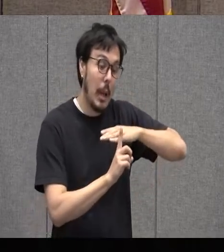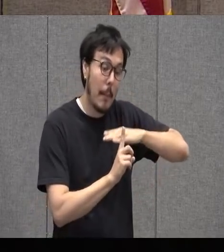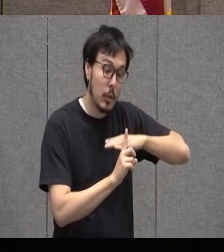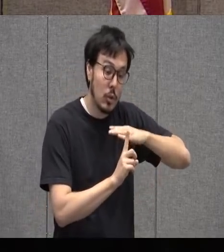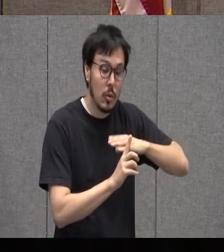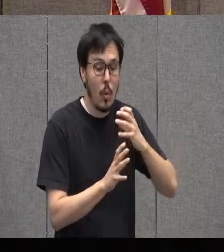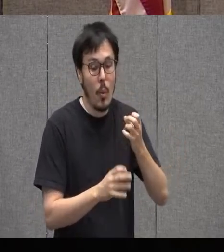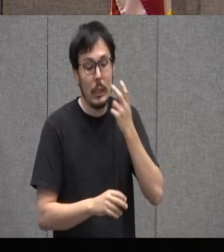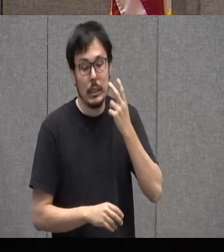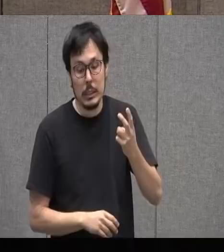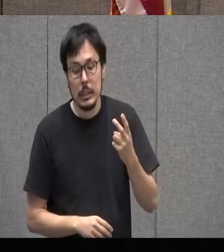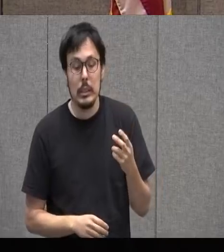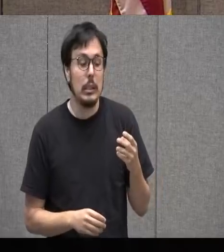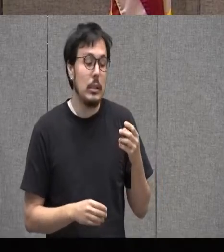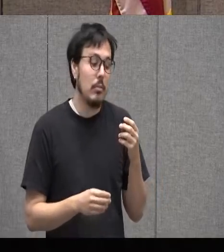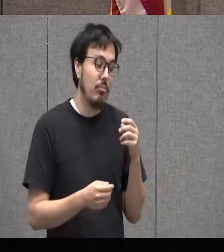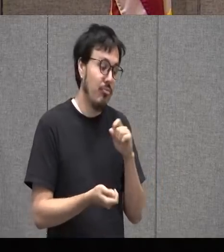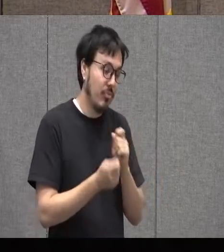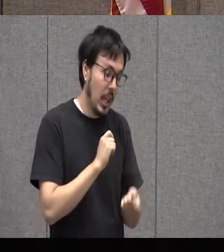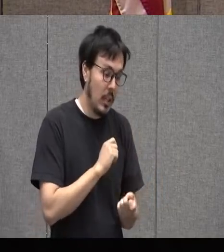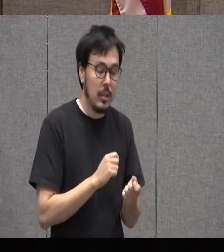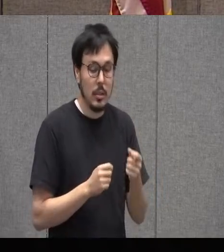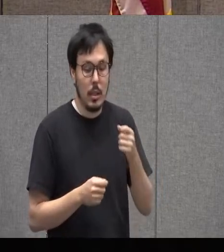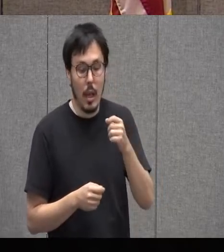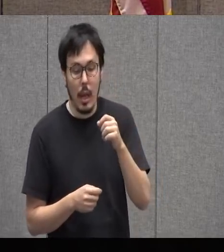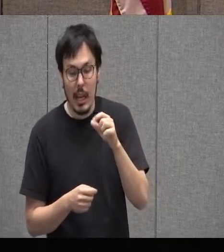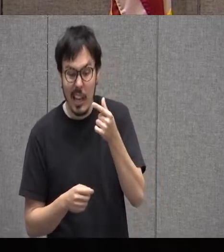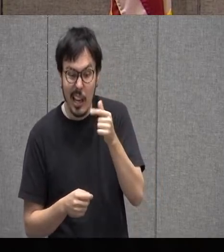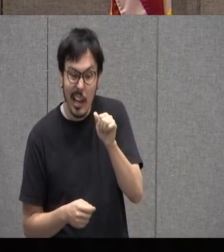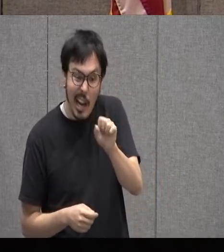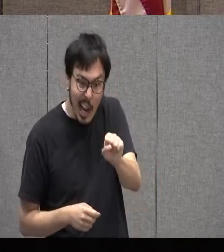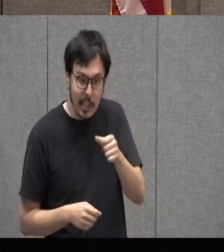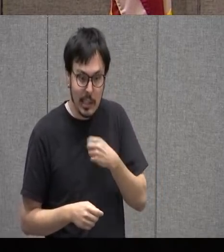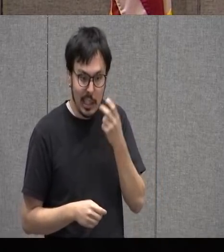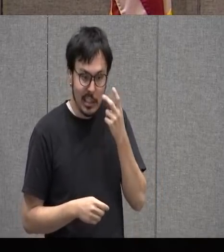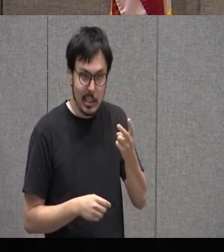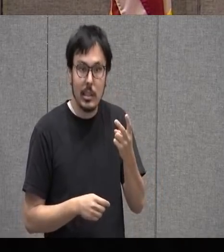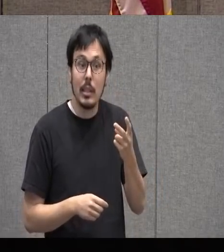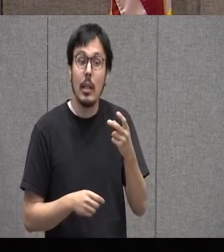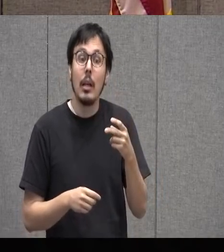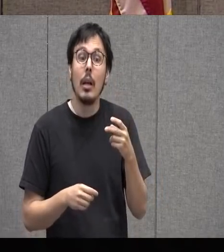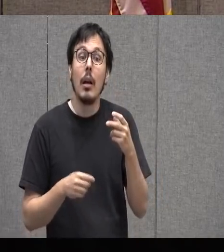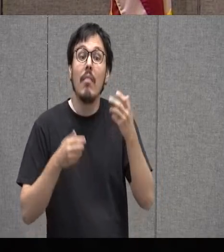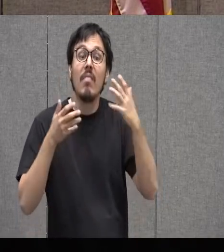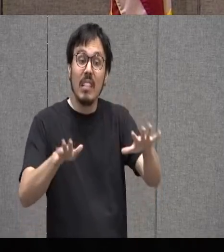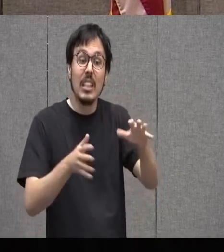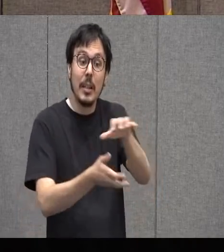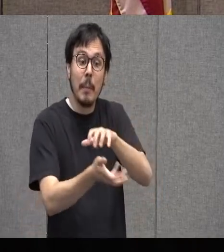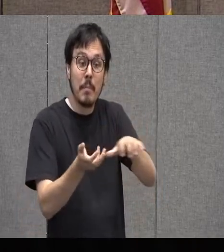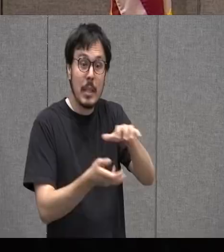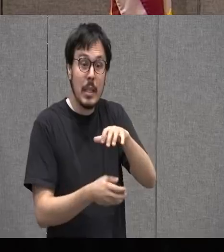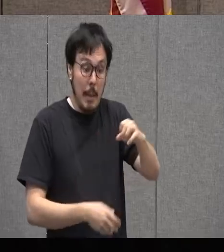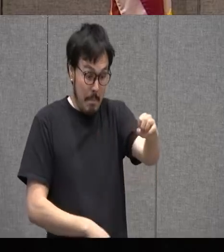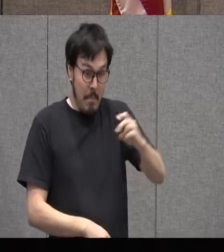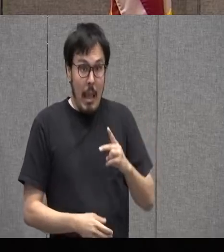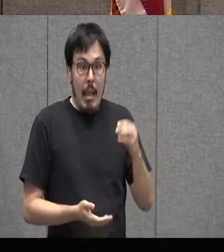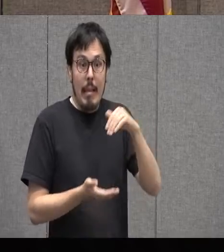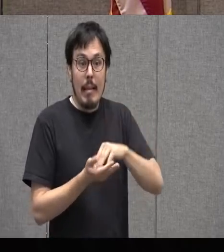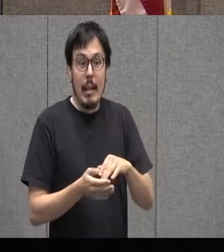And maybe we can't get the original substances back to their form before they were mixed with other matter.